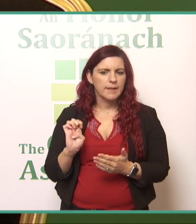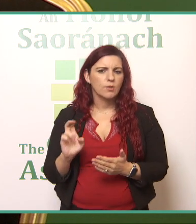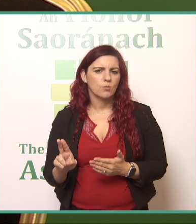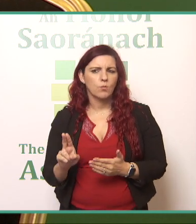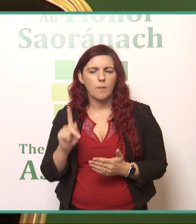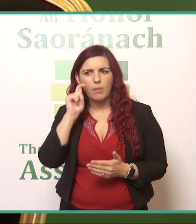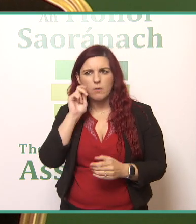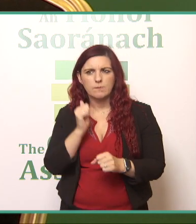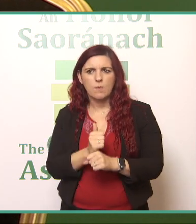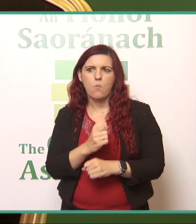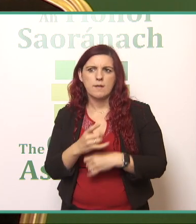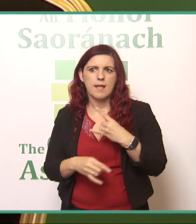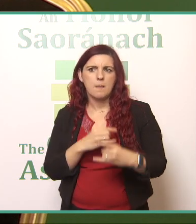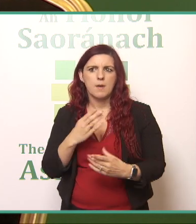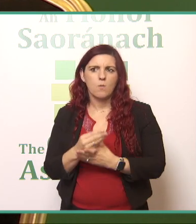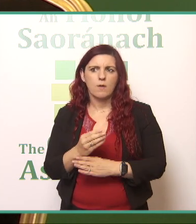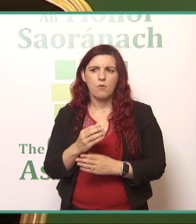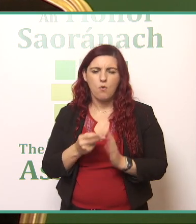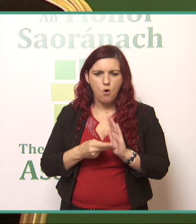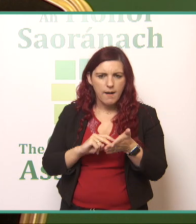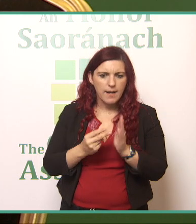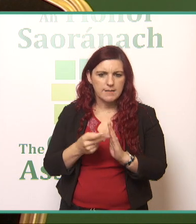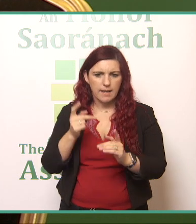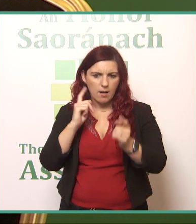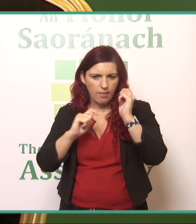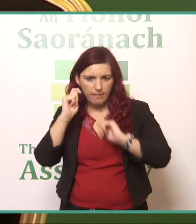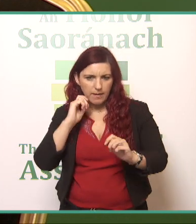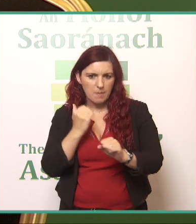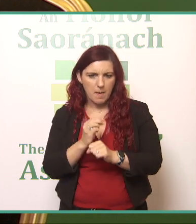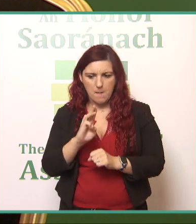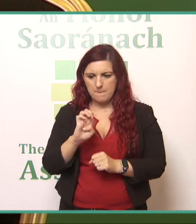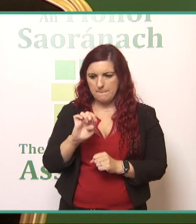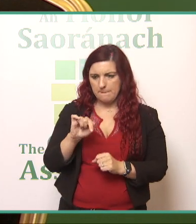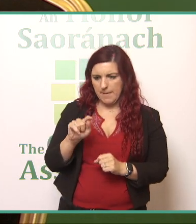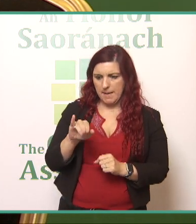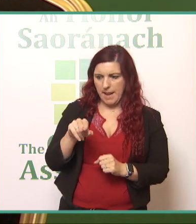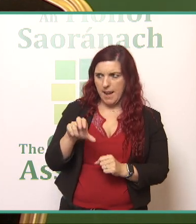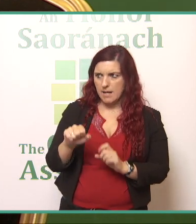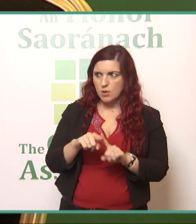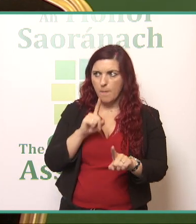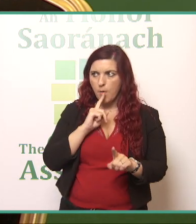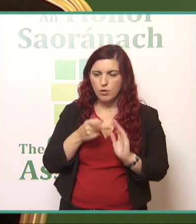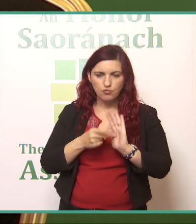we are with organizing our thinking about peatlands but the strategy needs to have